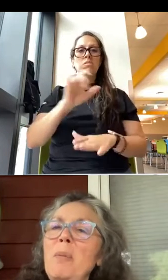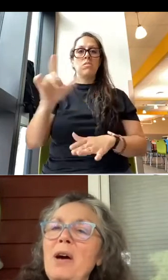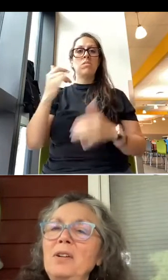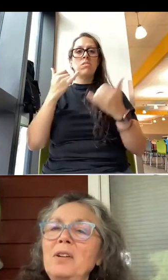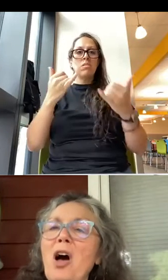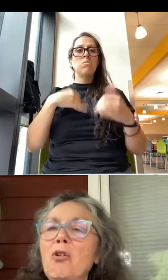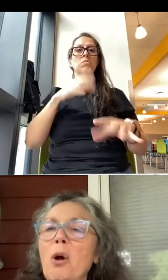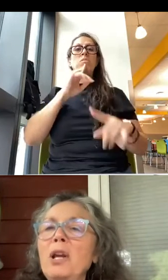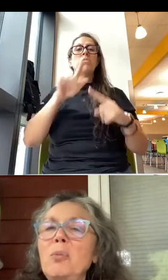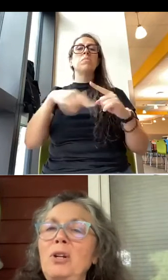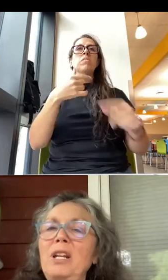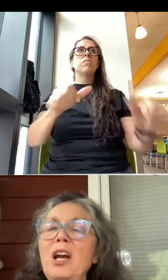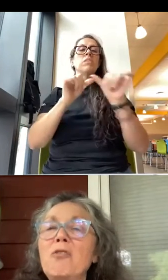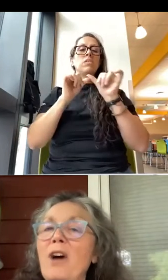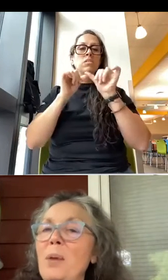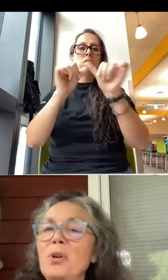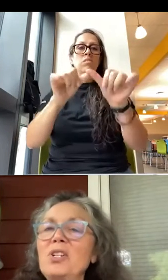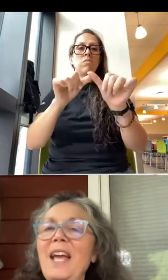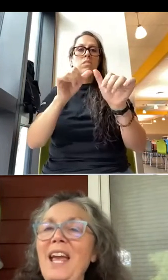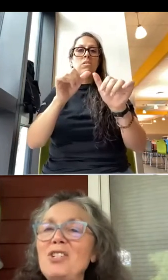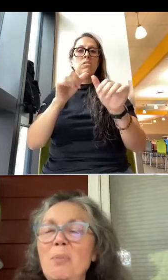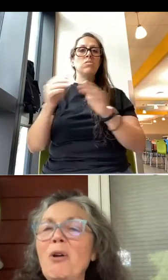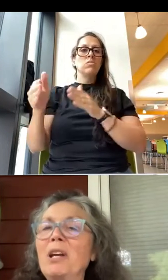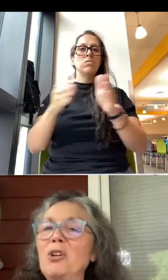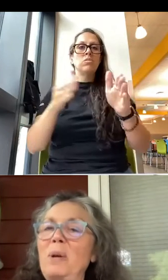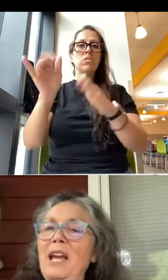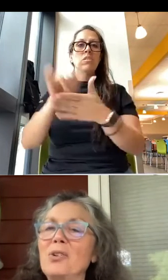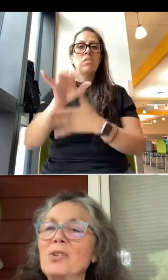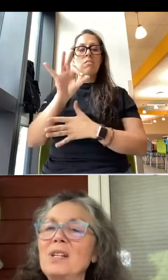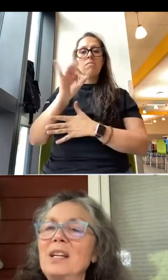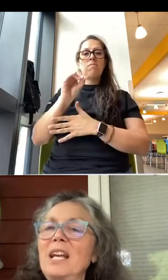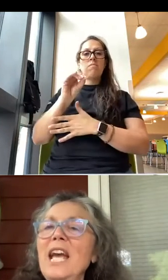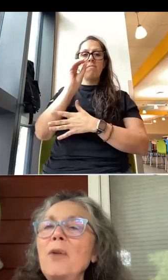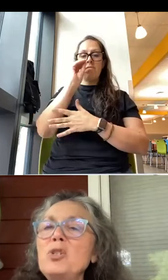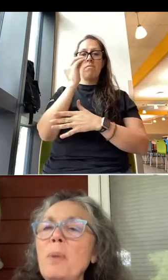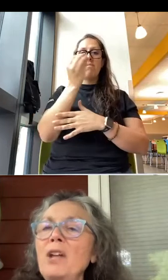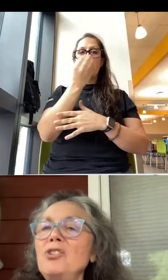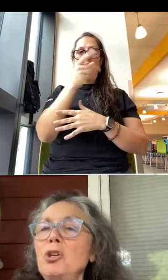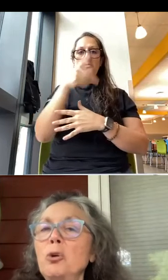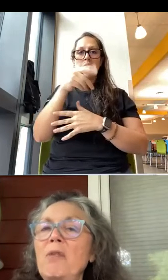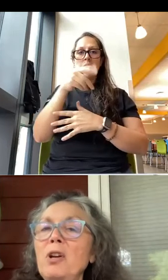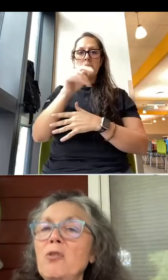a part of a growing community of vibrant Asian American creators in response to the horrific